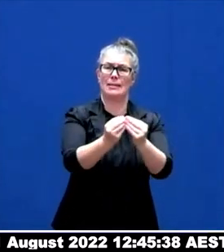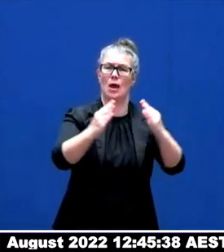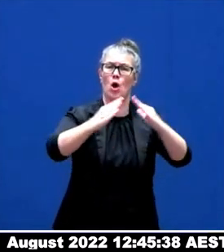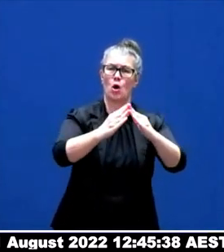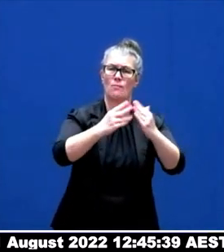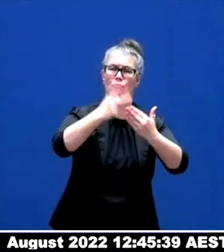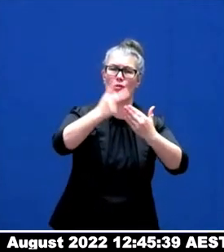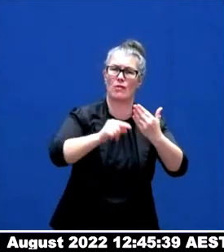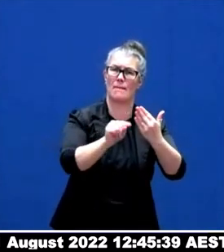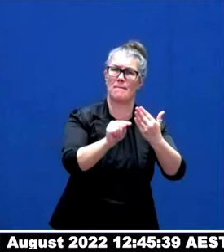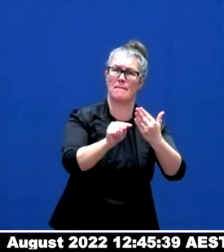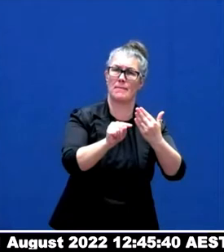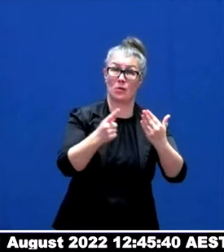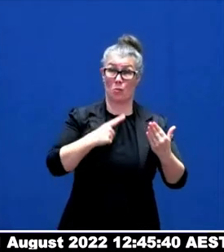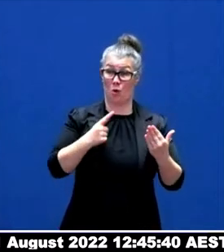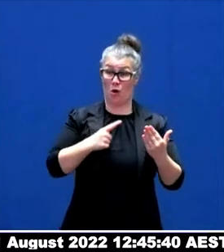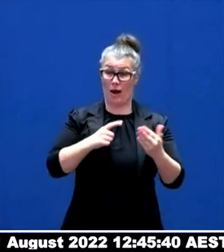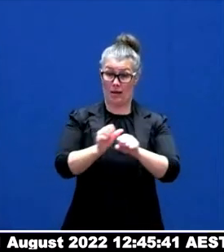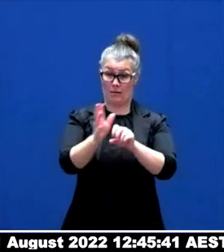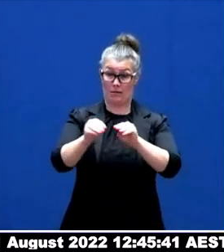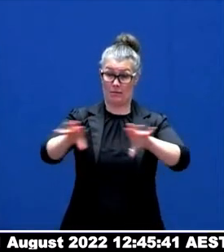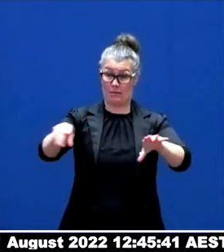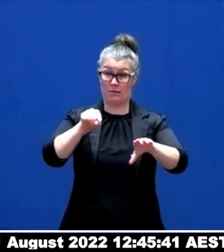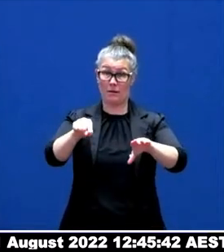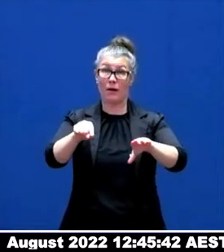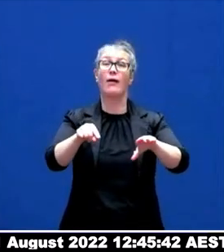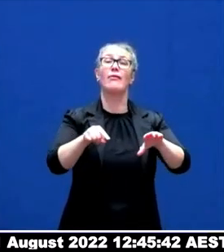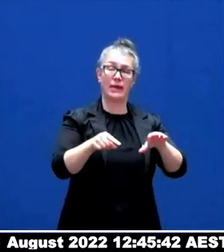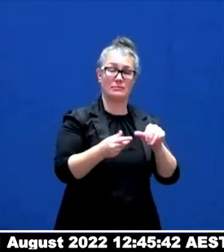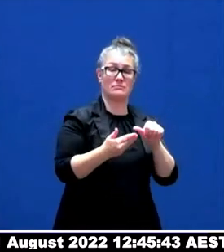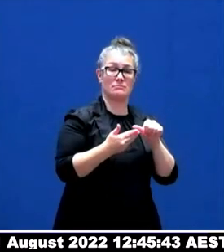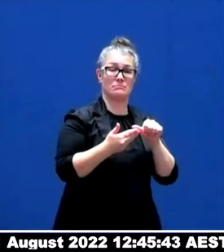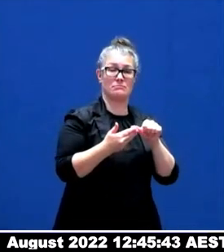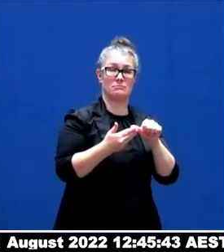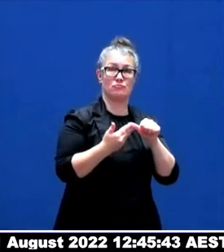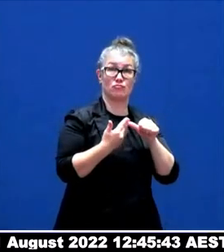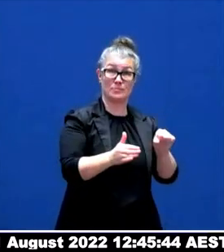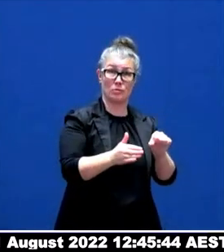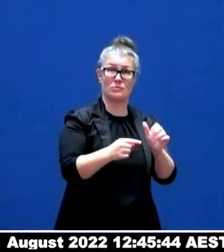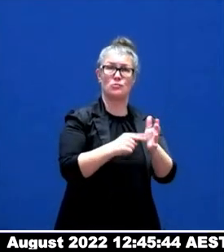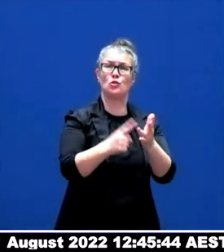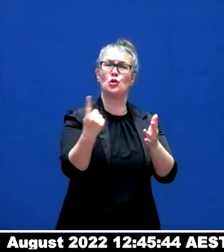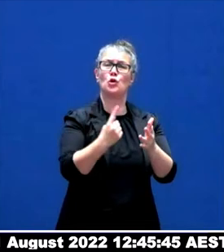response to the pandemic to support rough sleepers into accommodation with wraparound